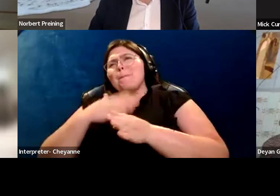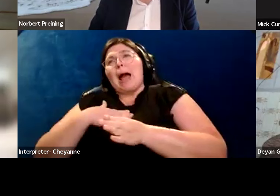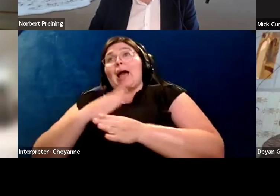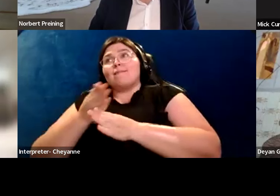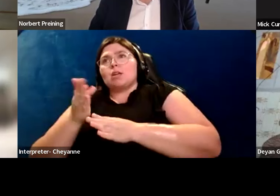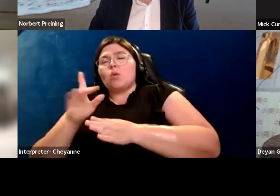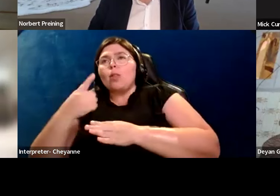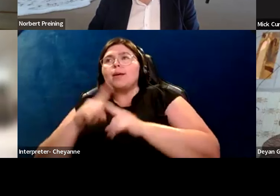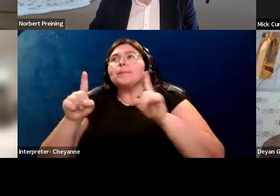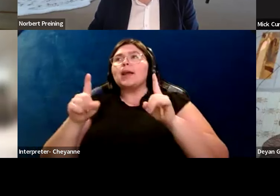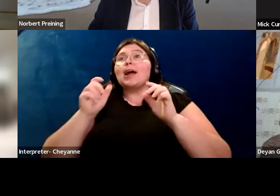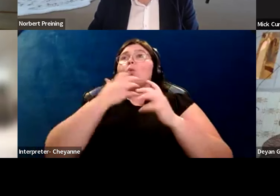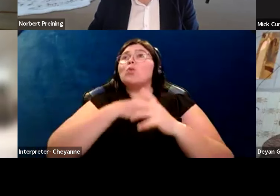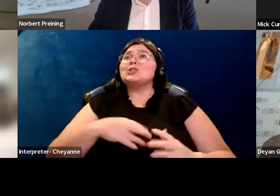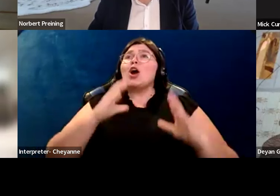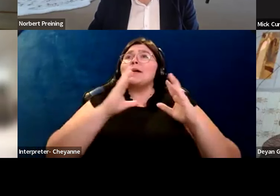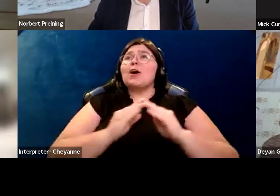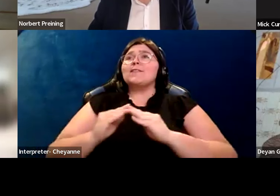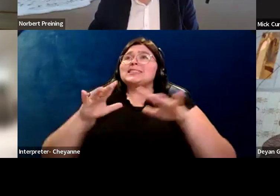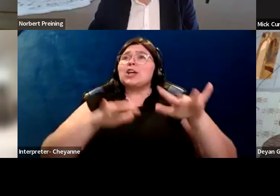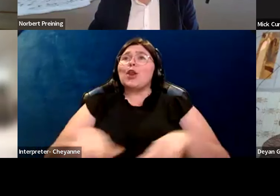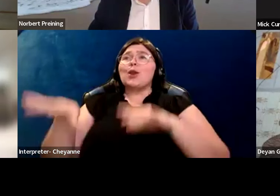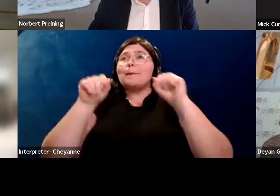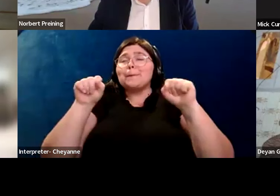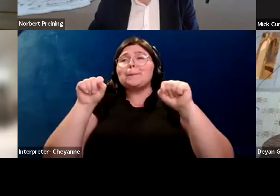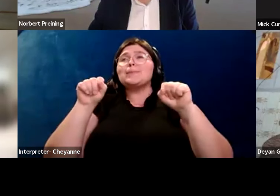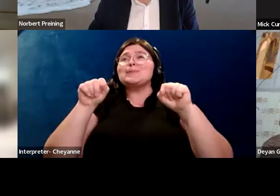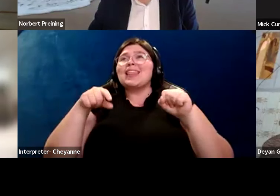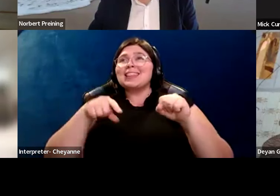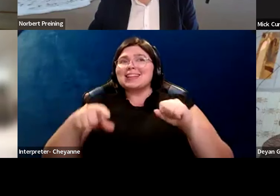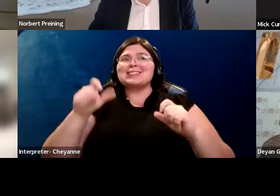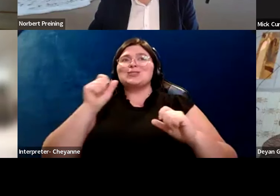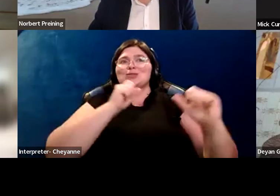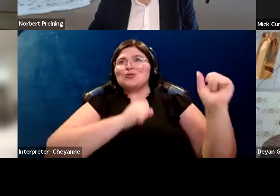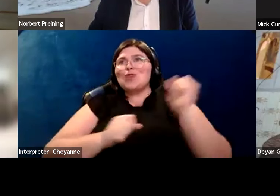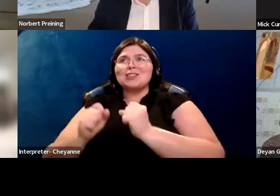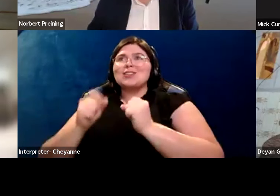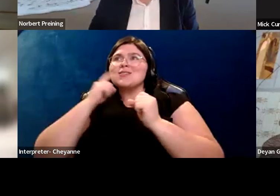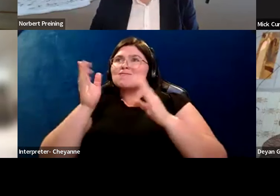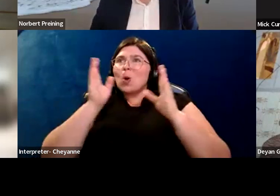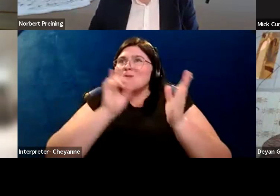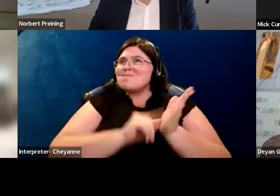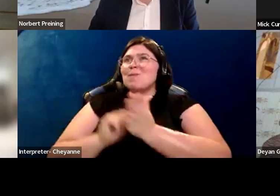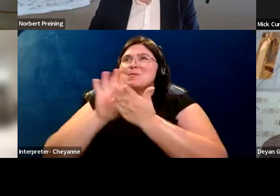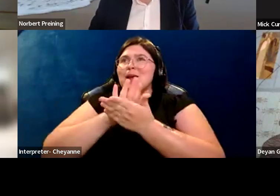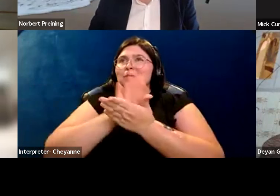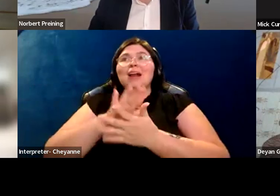I wish that conferences adopt this strategy as well of publishing papers in accessible format.